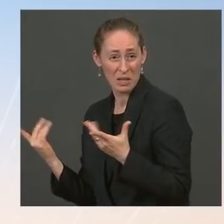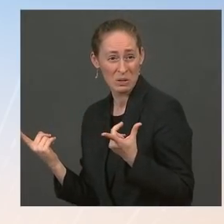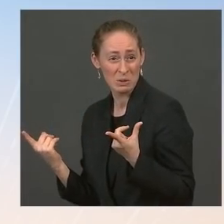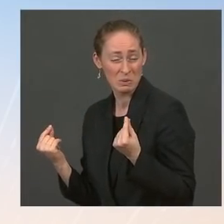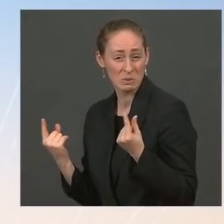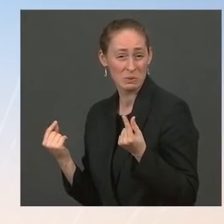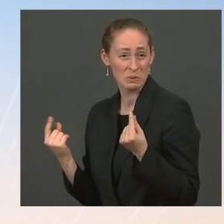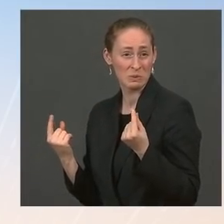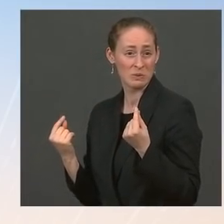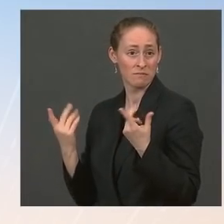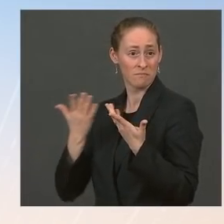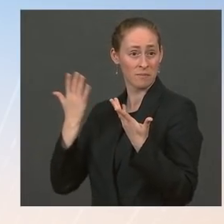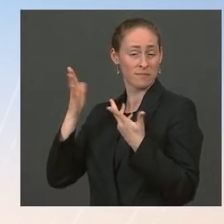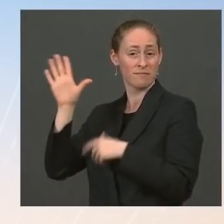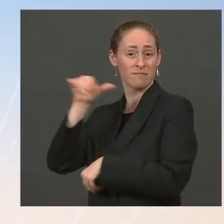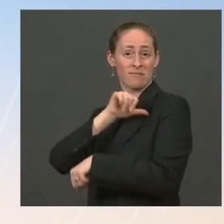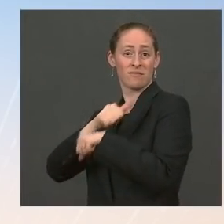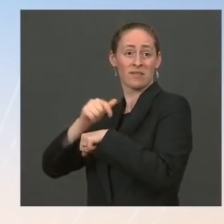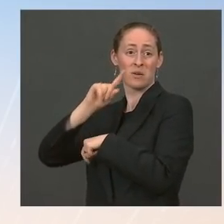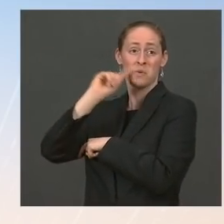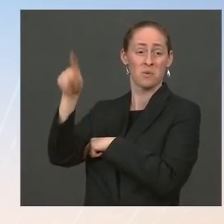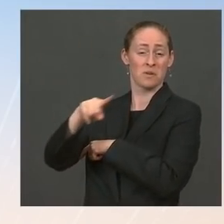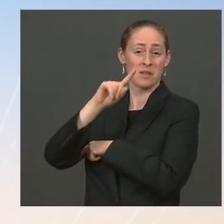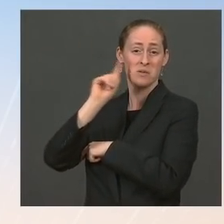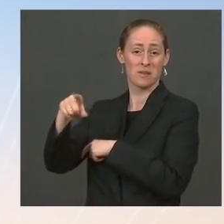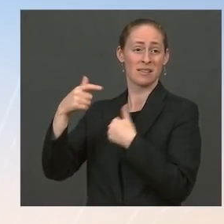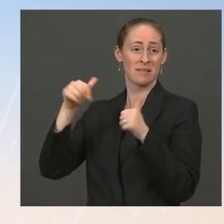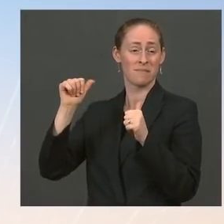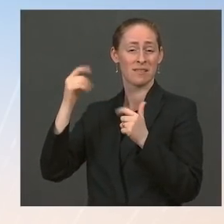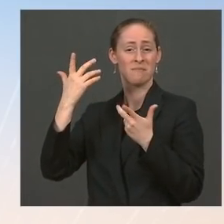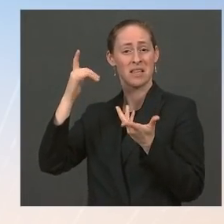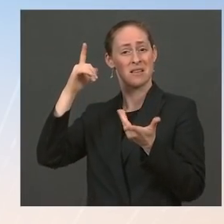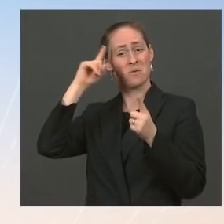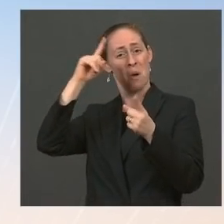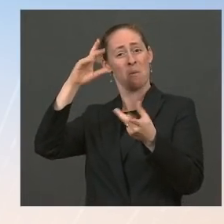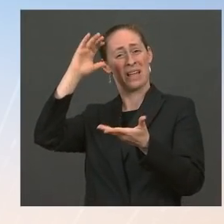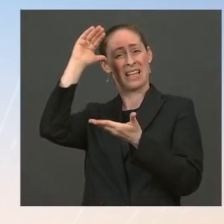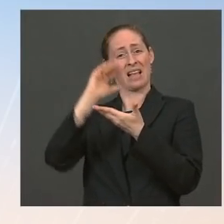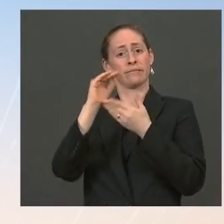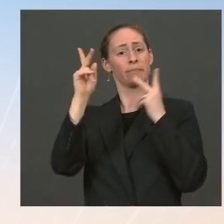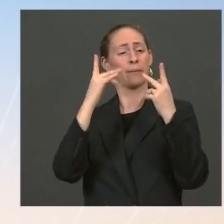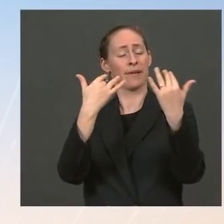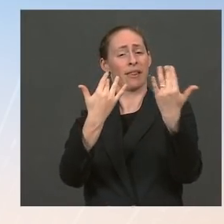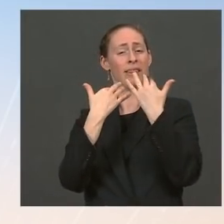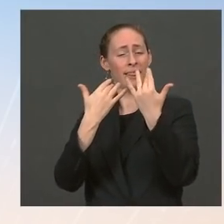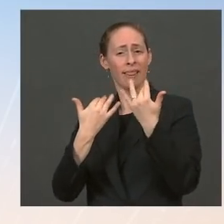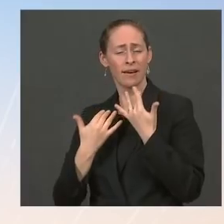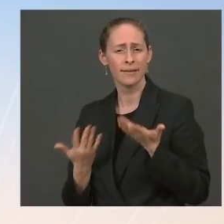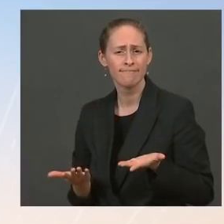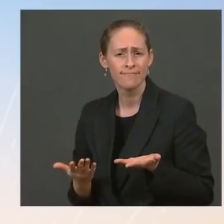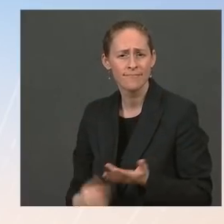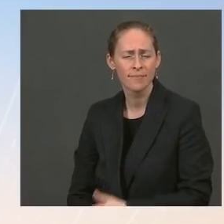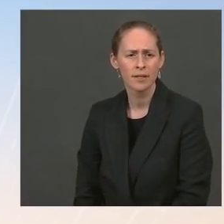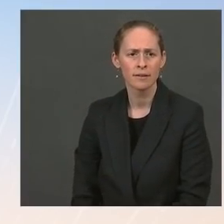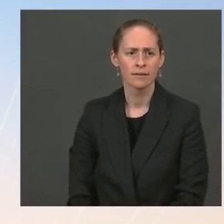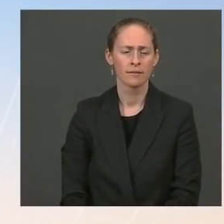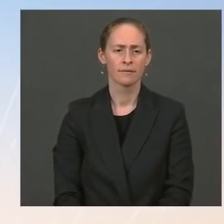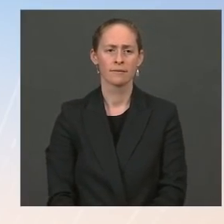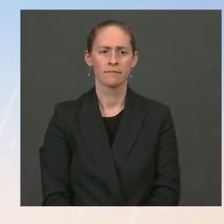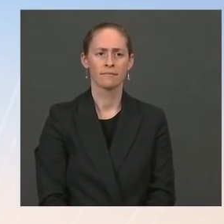in trying to control the numbers? Ms. Psaki: Well, again, I would note that those who may be critical could be a part of the solution